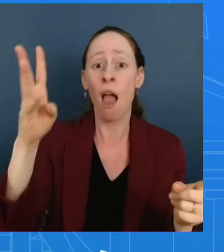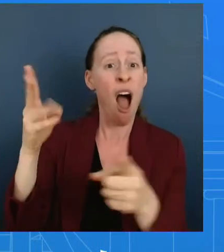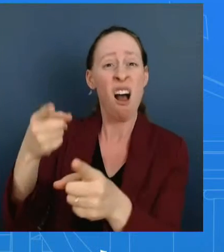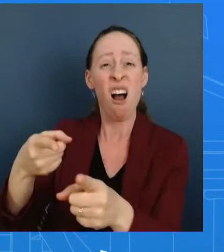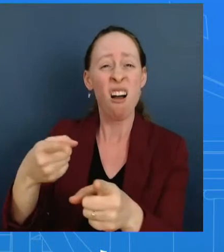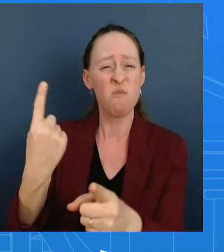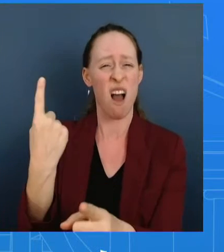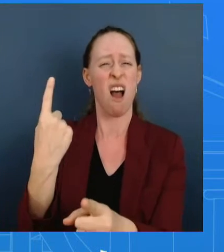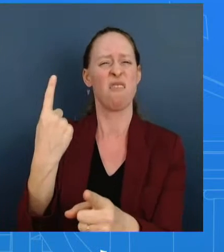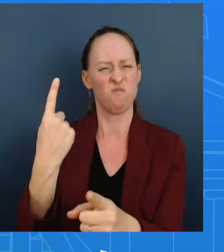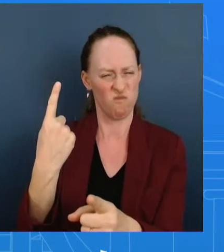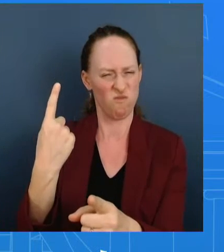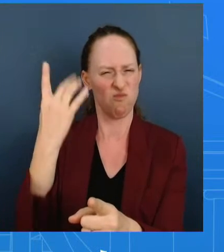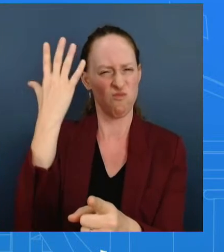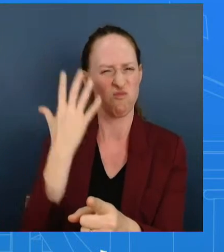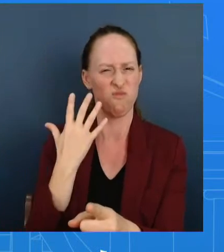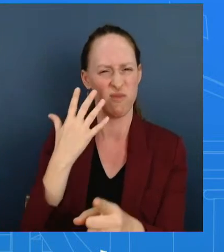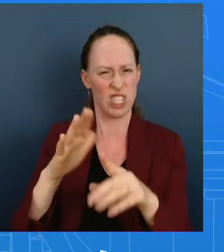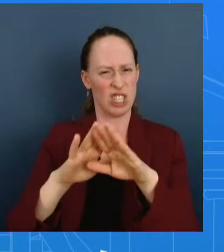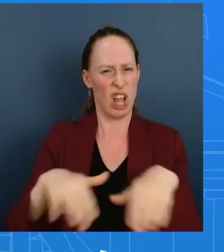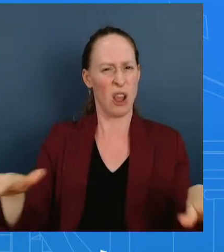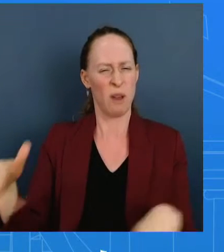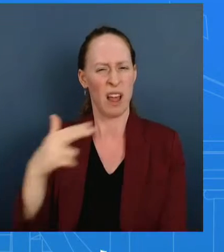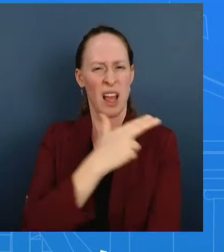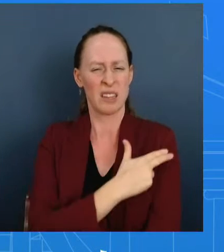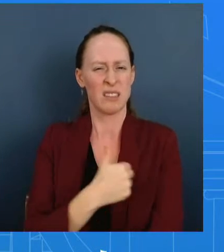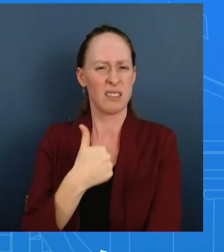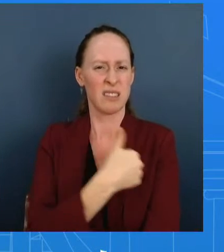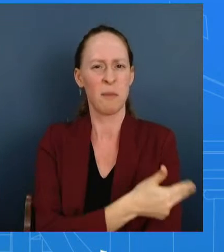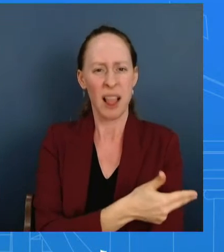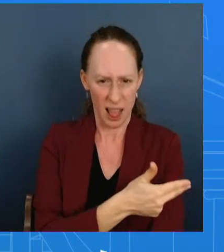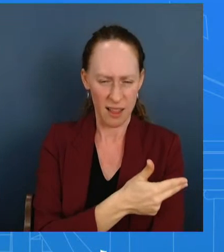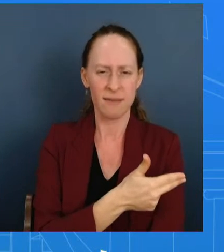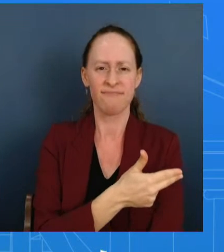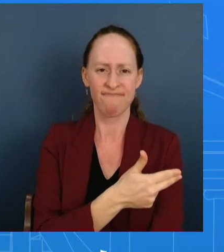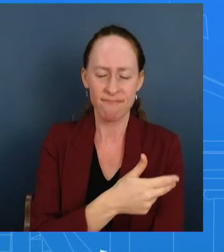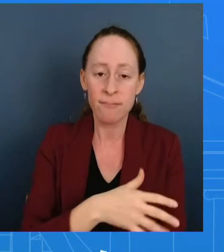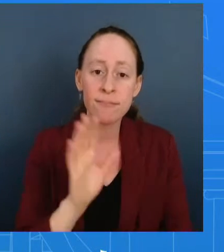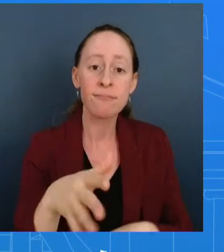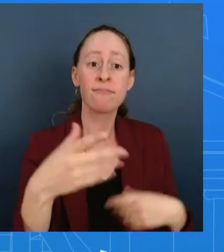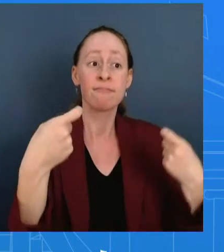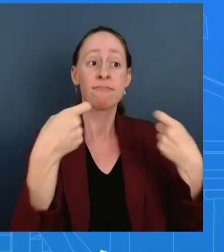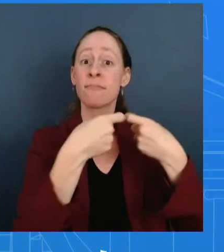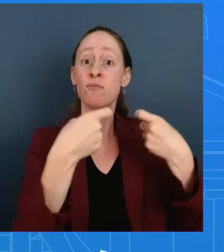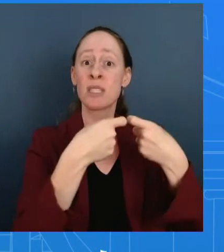against Ukrainian electrical generation, depriving the civilian population of power and attempting set the conditions to punish them